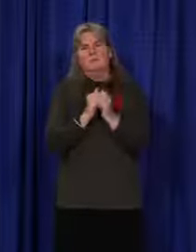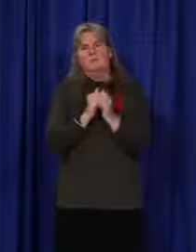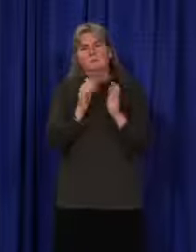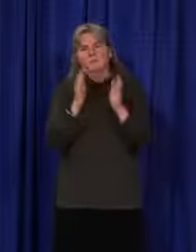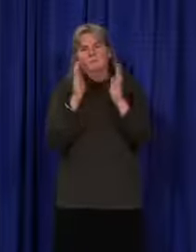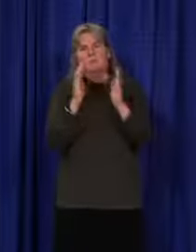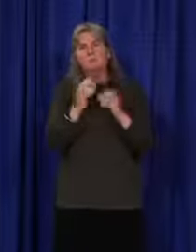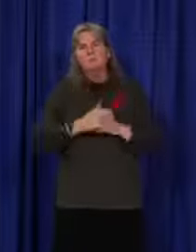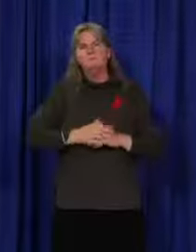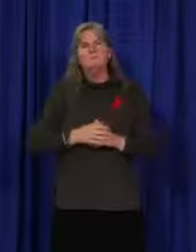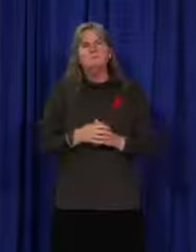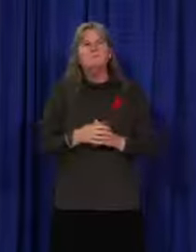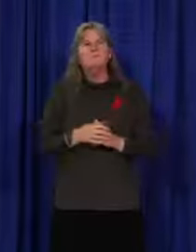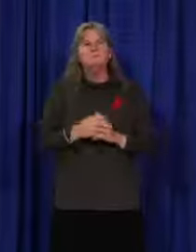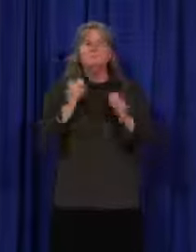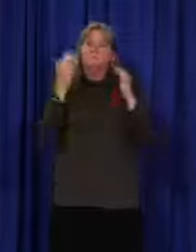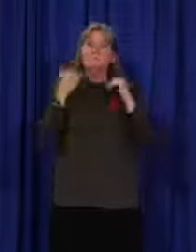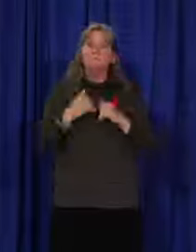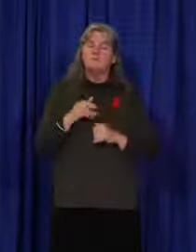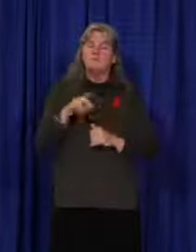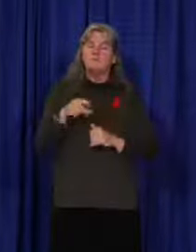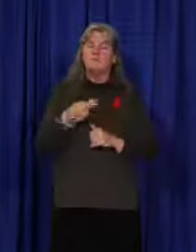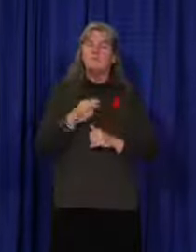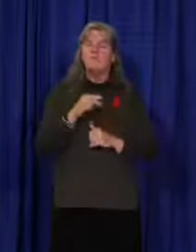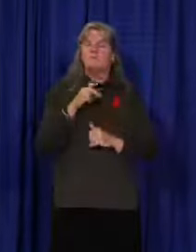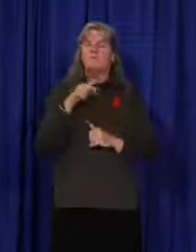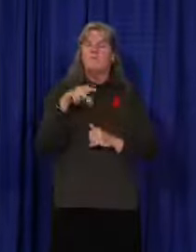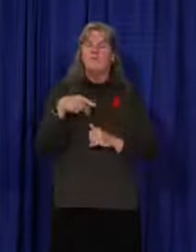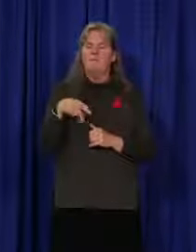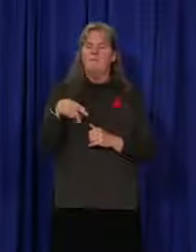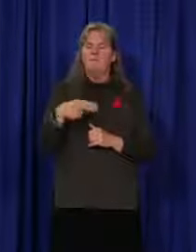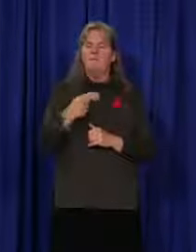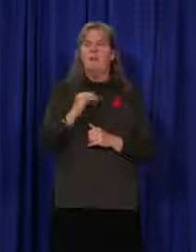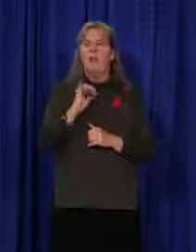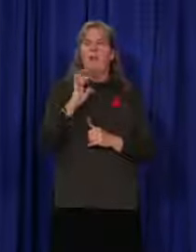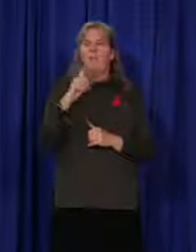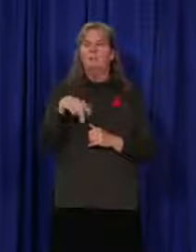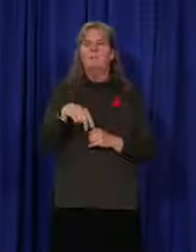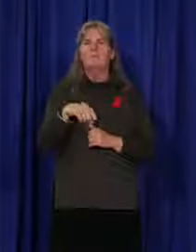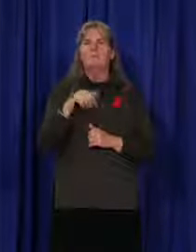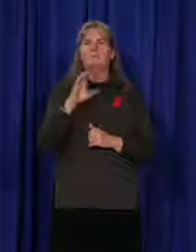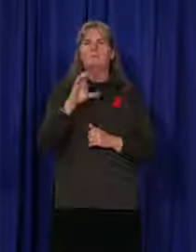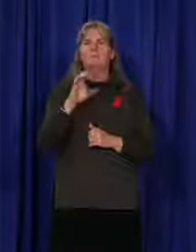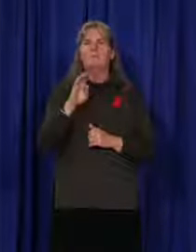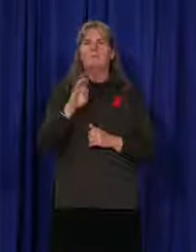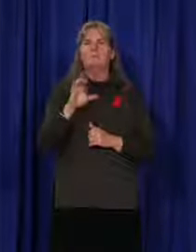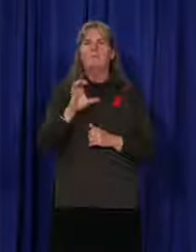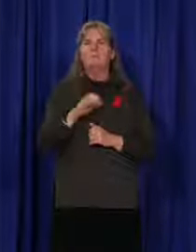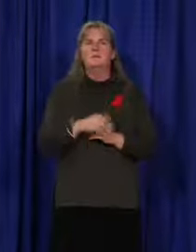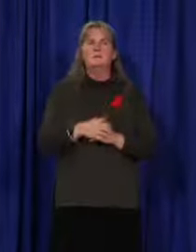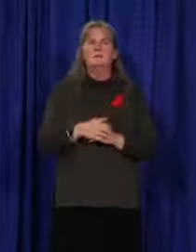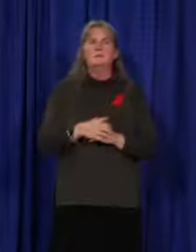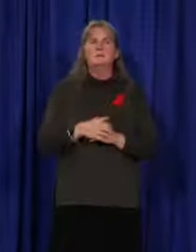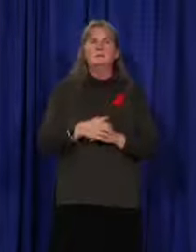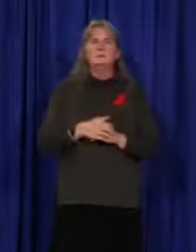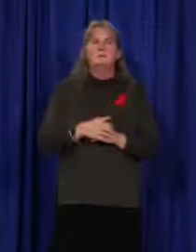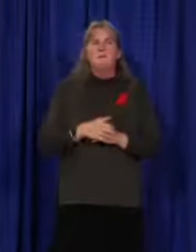and, you know, the teams have shown great resilience to adapt to this unprecedented situation.